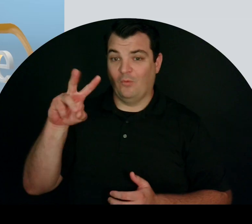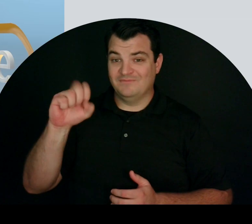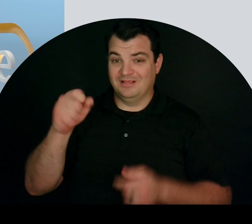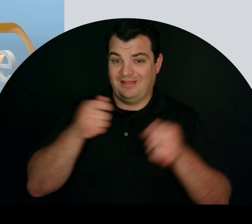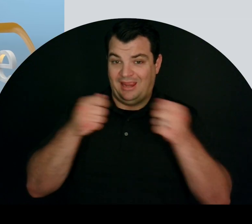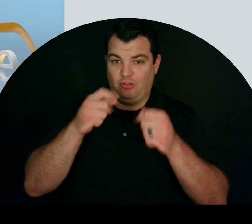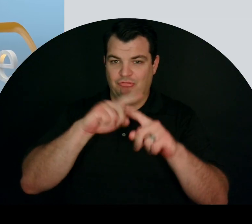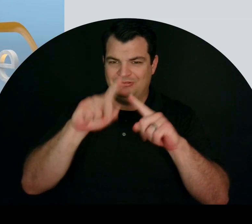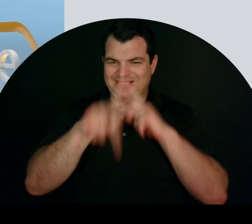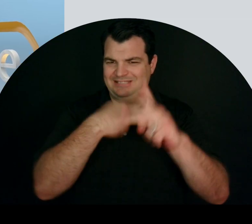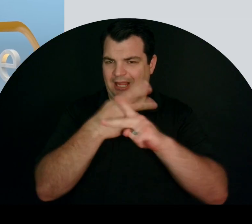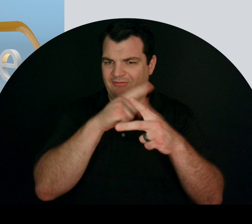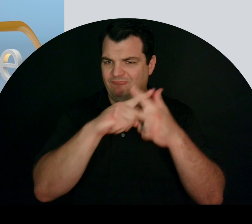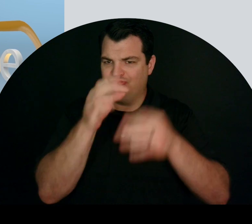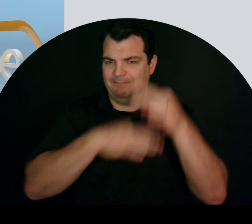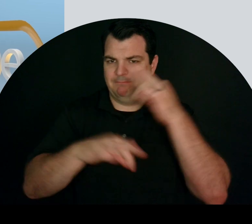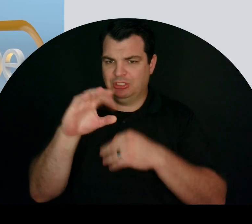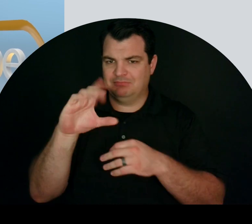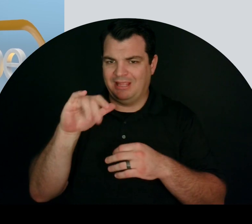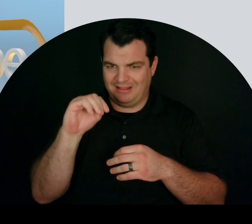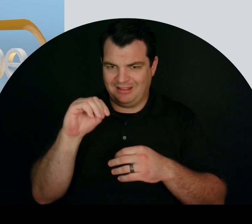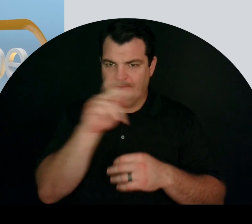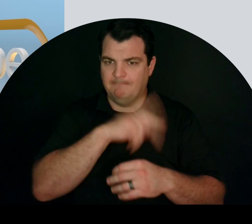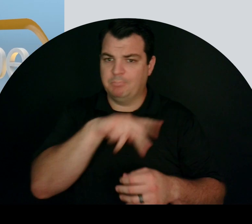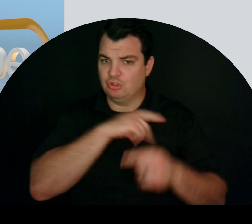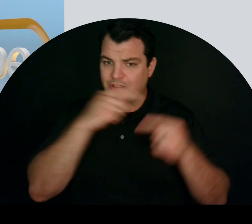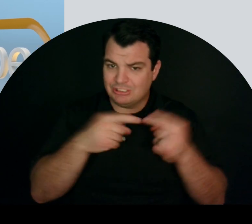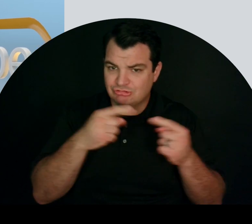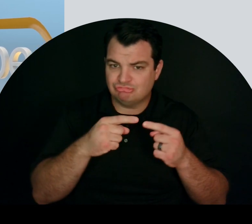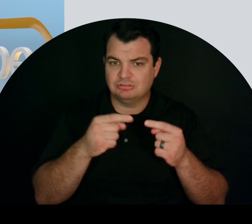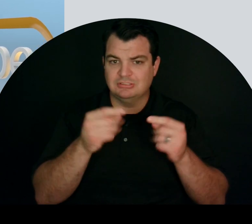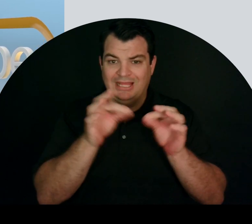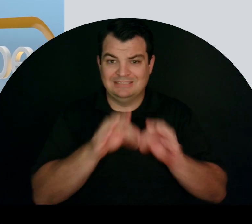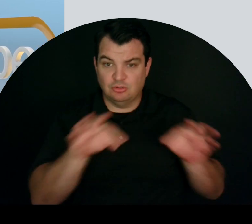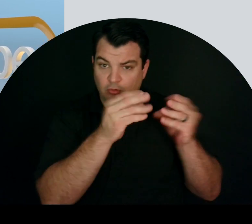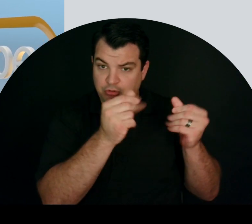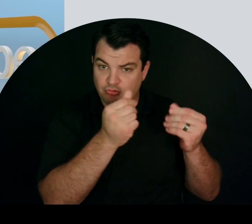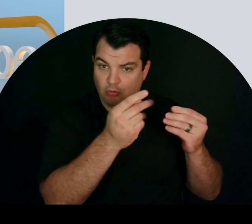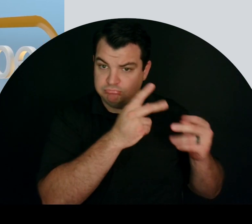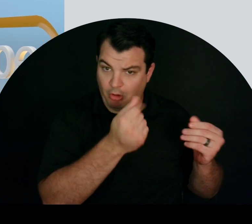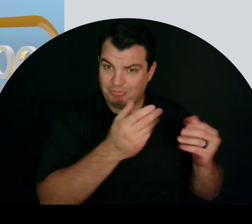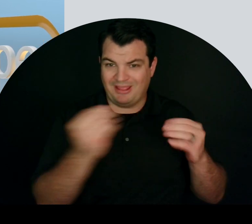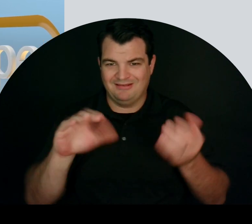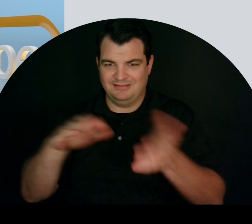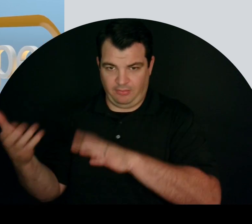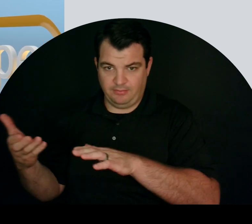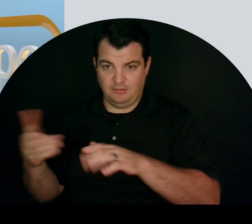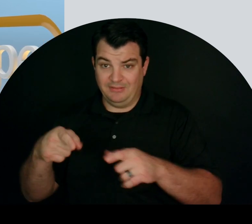OVS handles three types of reimbursement claims personal injury, essential personal property and death.